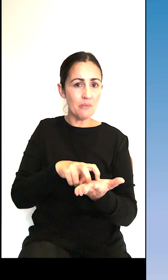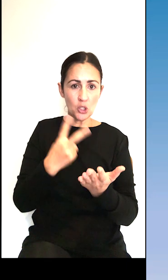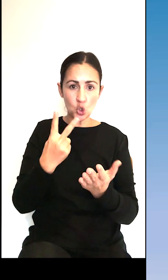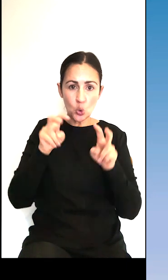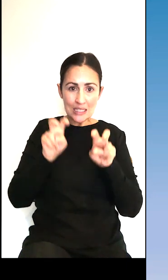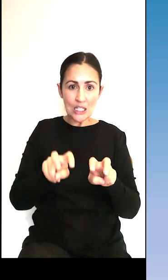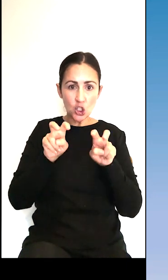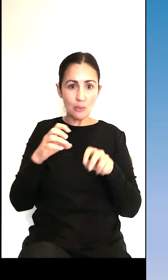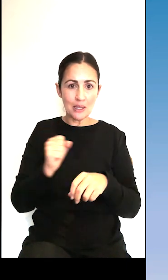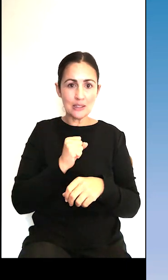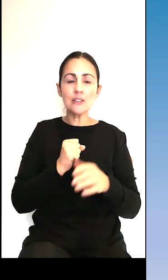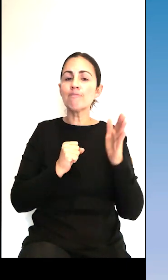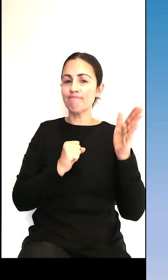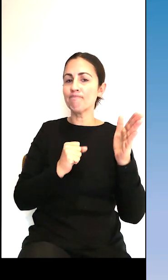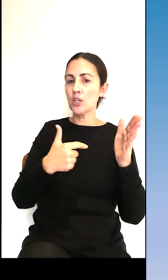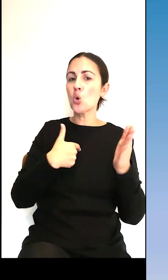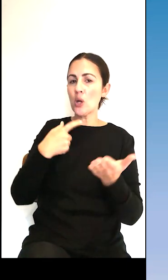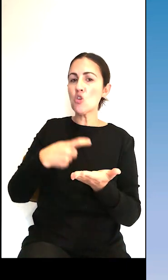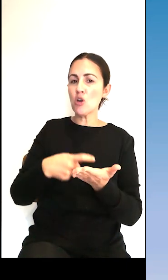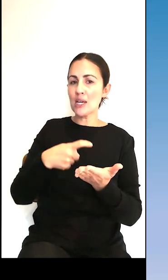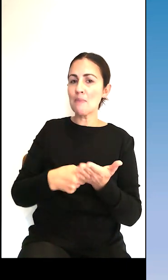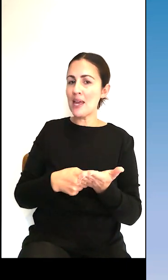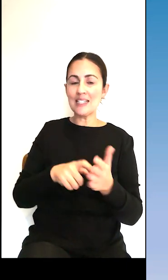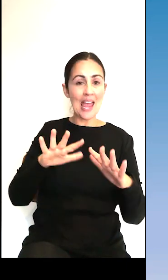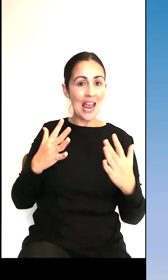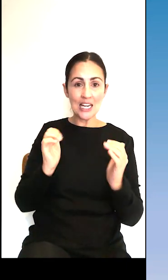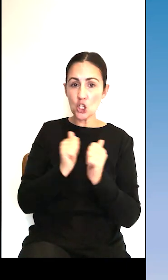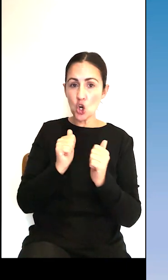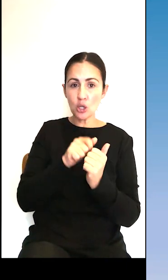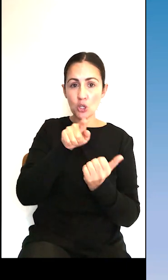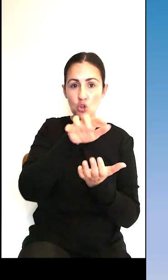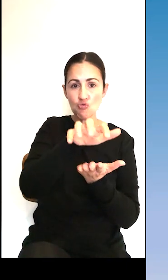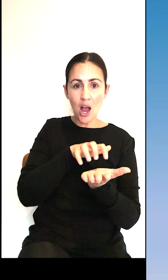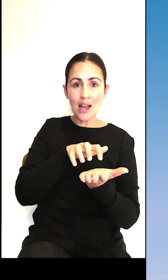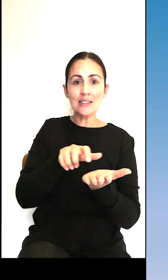So we would always recommend that you get your documents signed and witnessed, but,